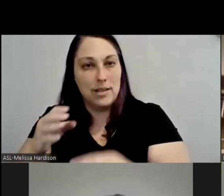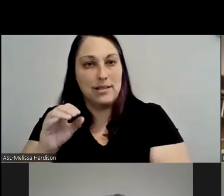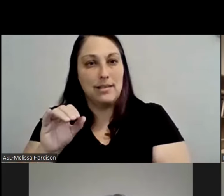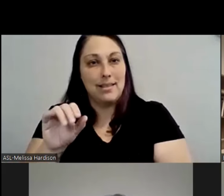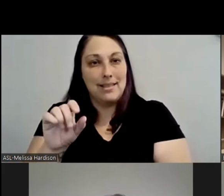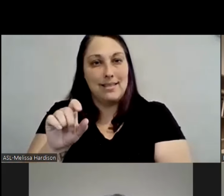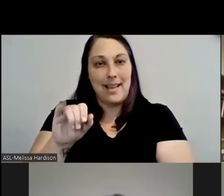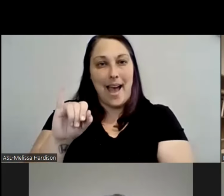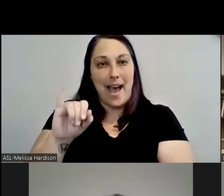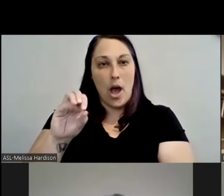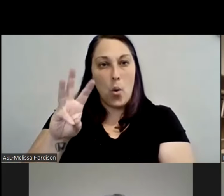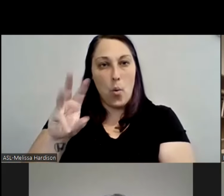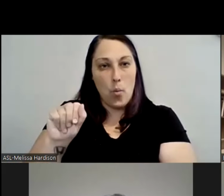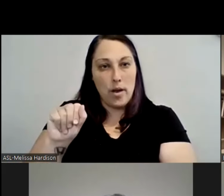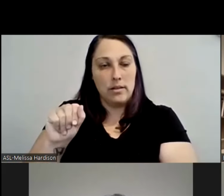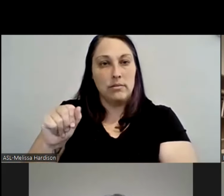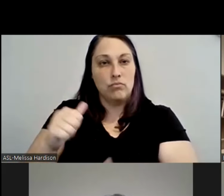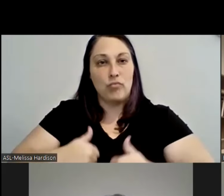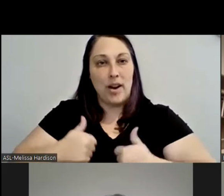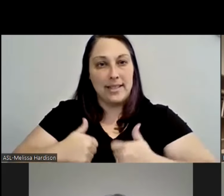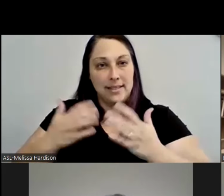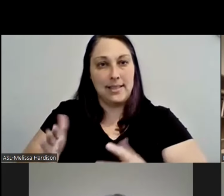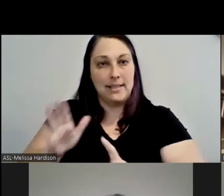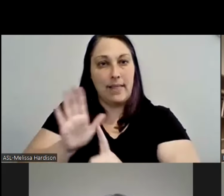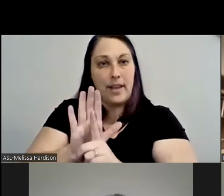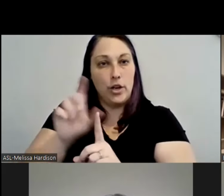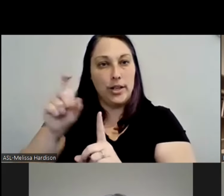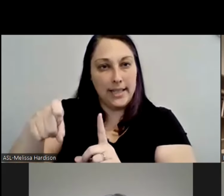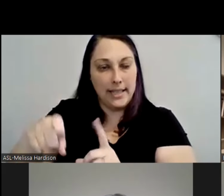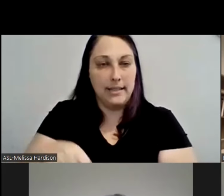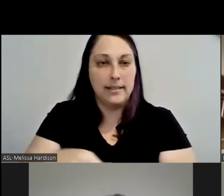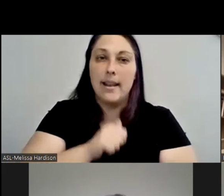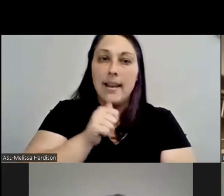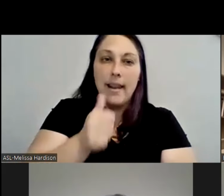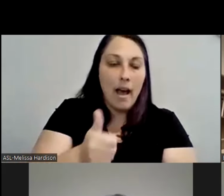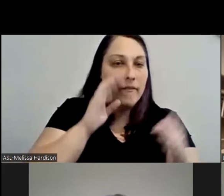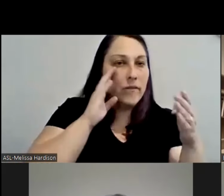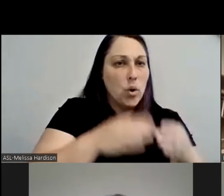longtime partners, University of Southern California Leonard Davis School of Juran College in -- Gerontology.